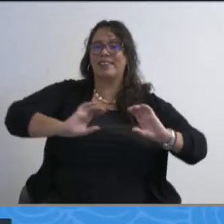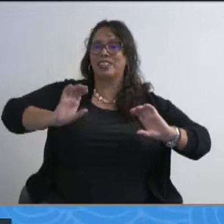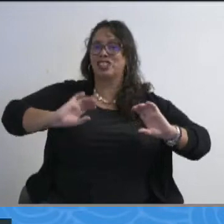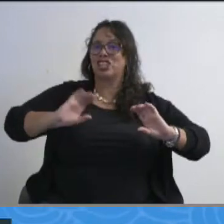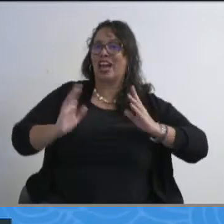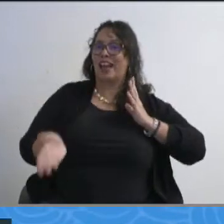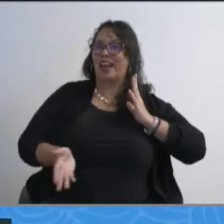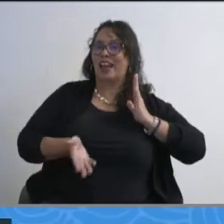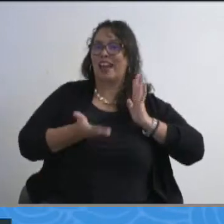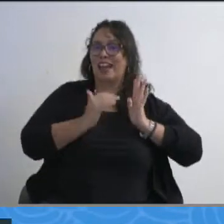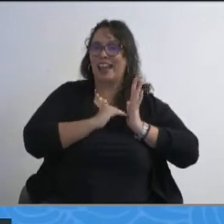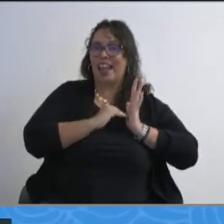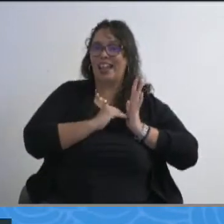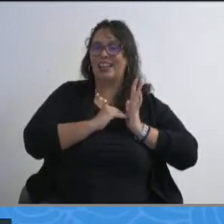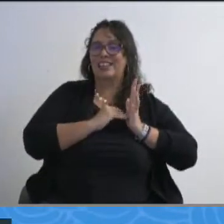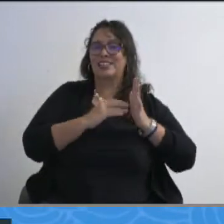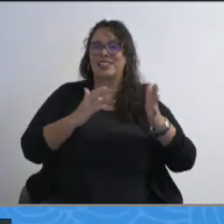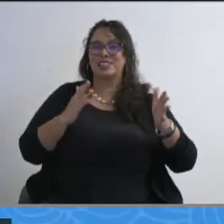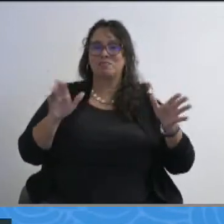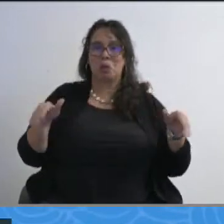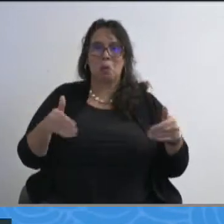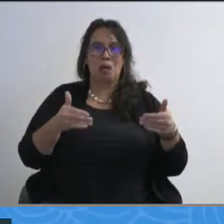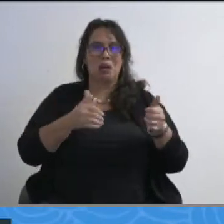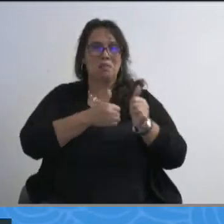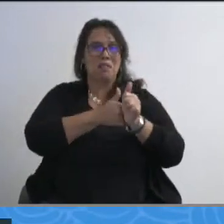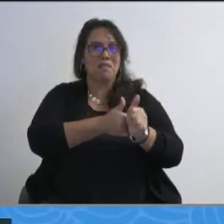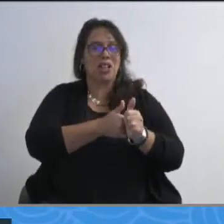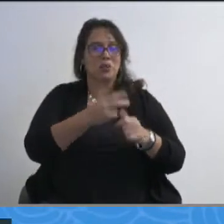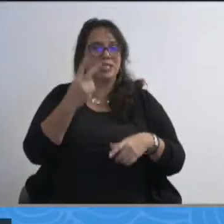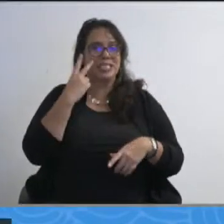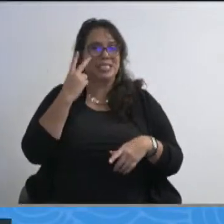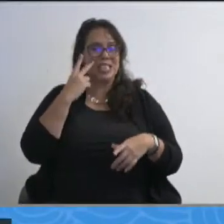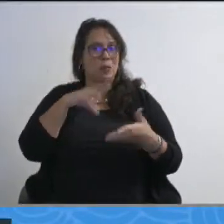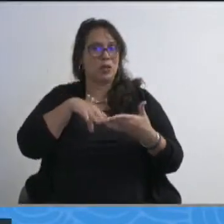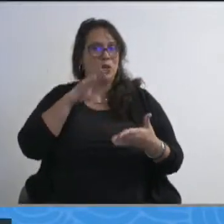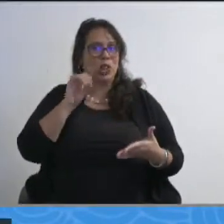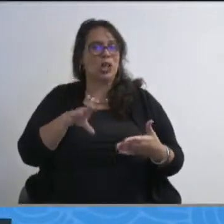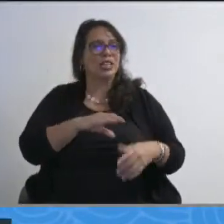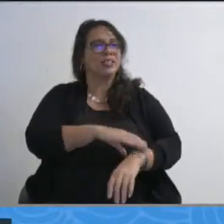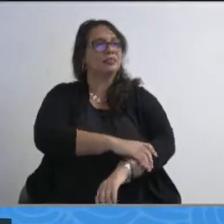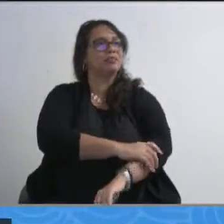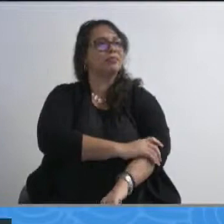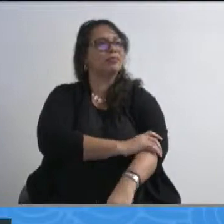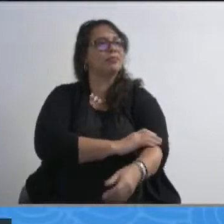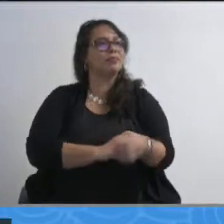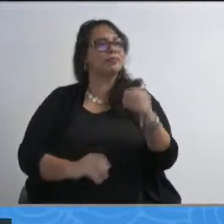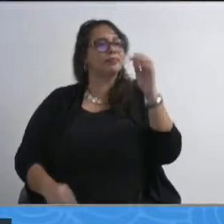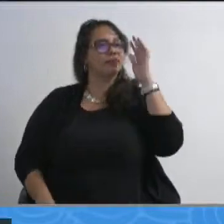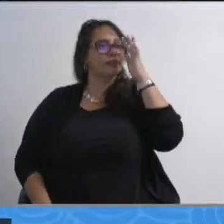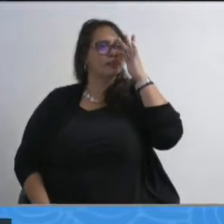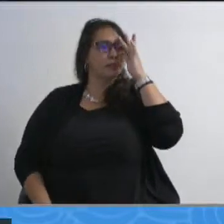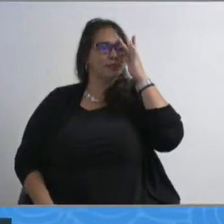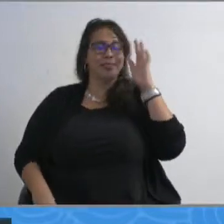So, you're welcome to follow along and see what we are learning. So, Tammy, go ahead. So, hi, everybody.